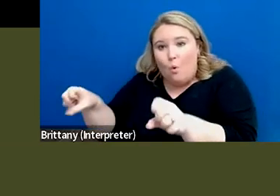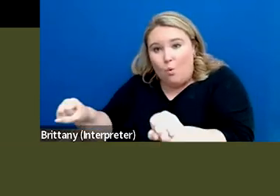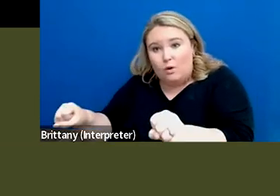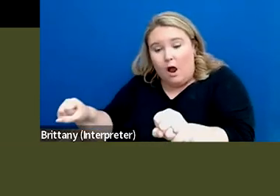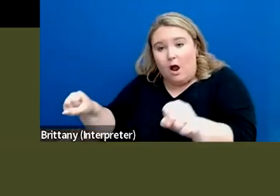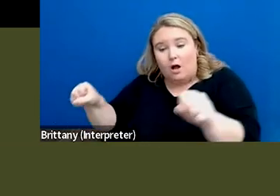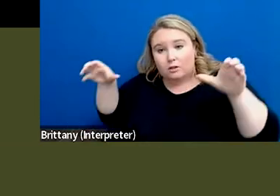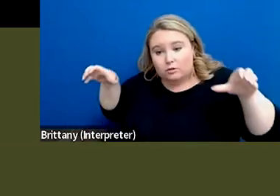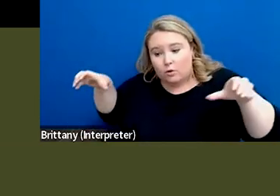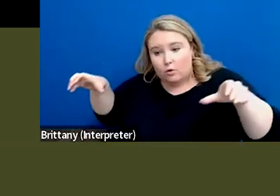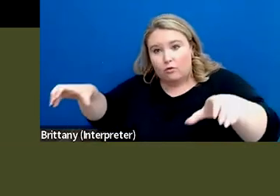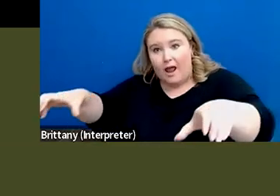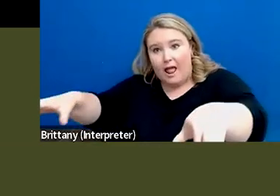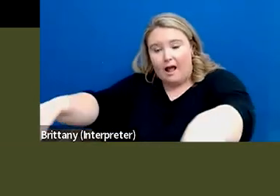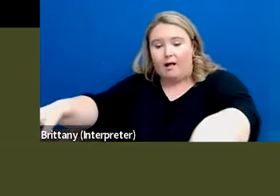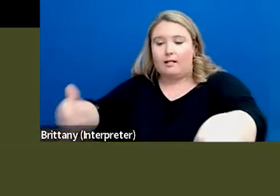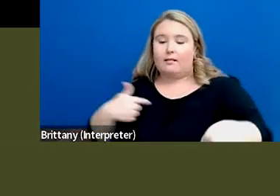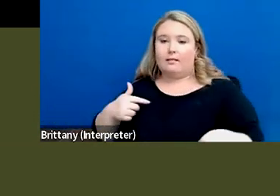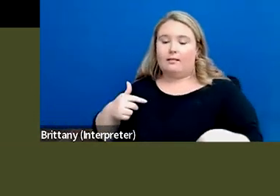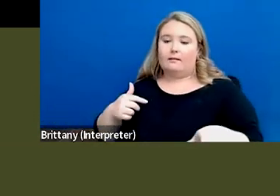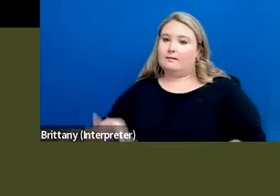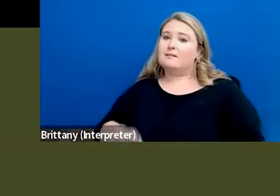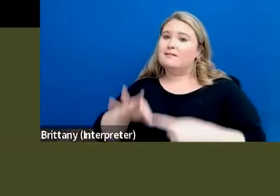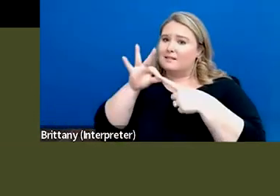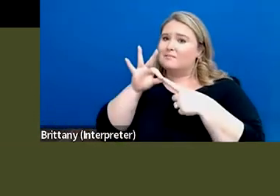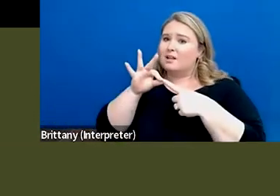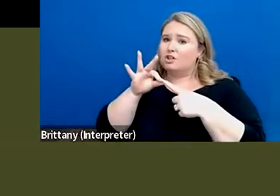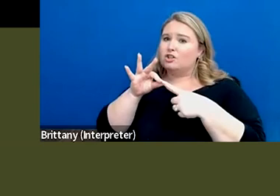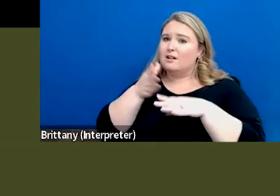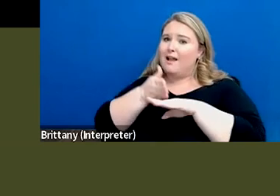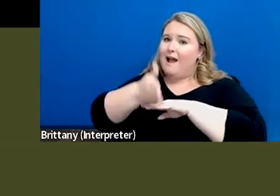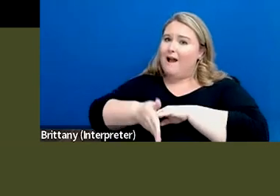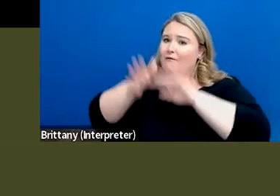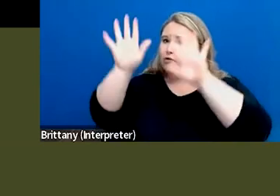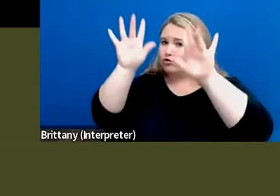to keep from falling, especially when it rains. It's very slippery when it rains